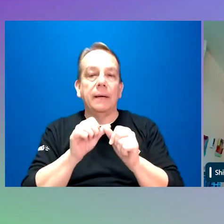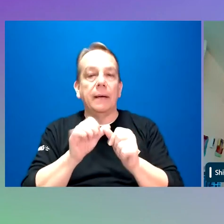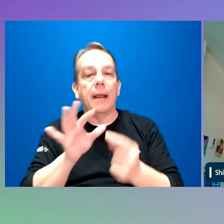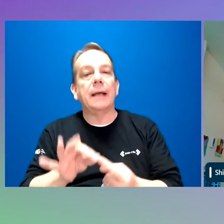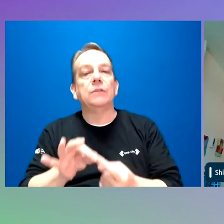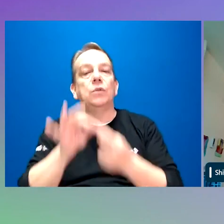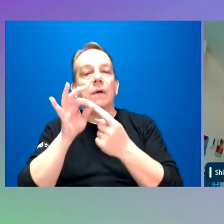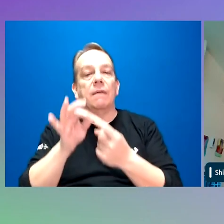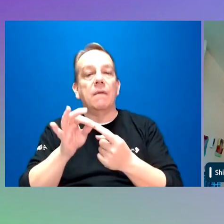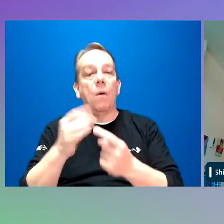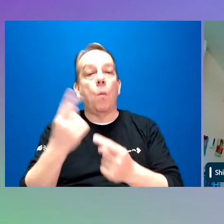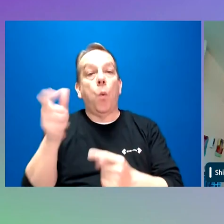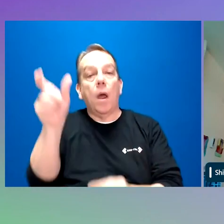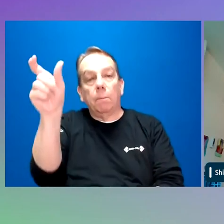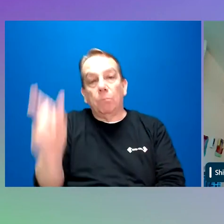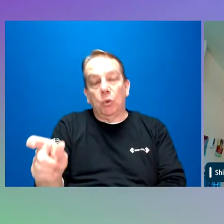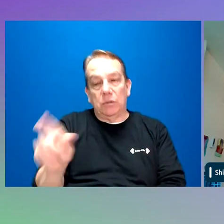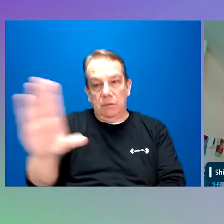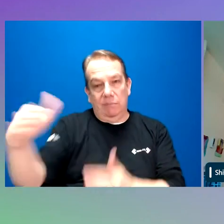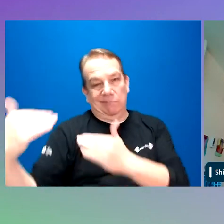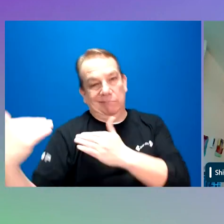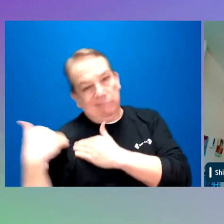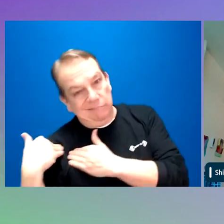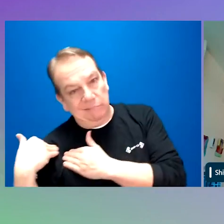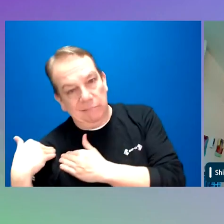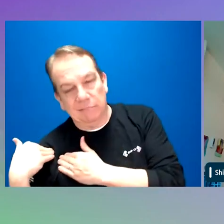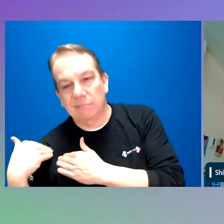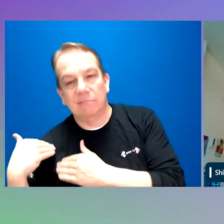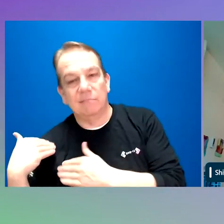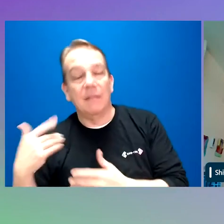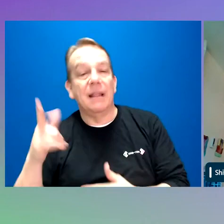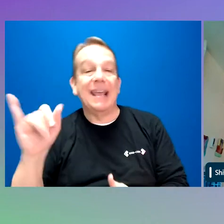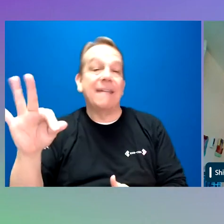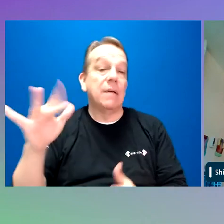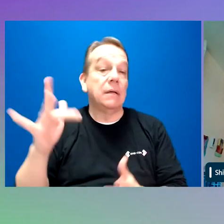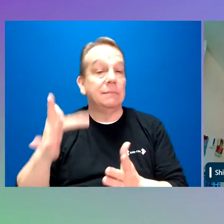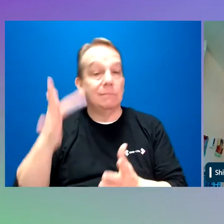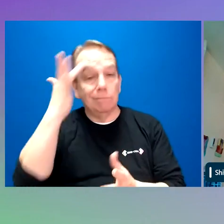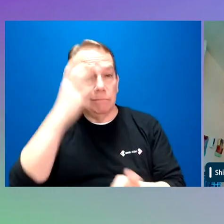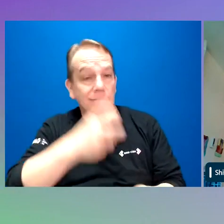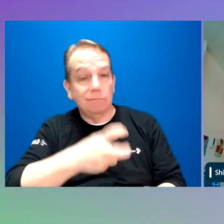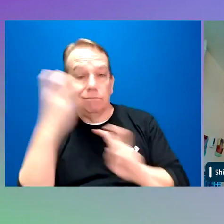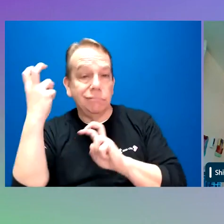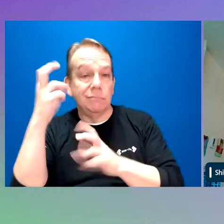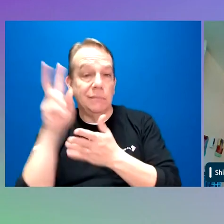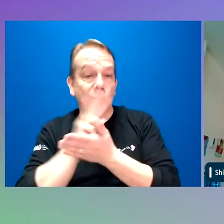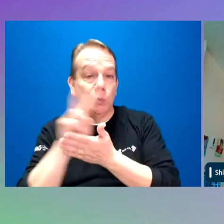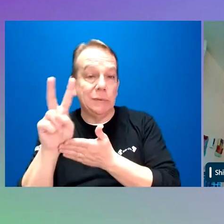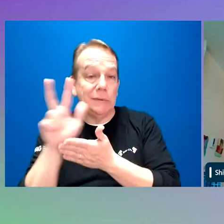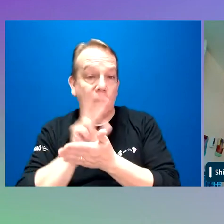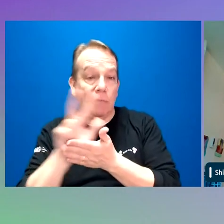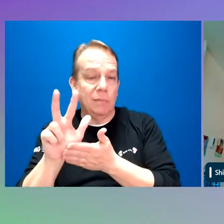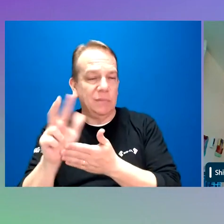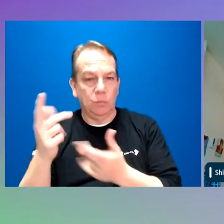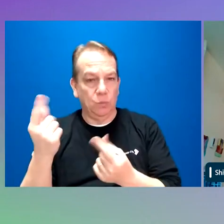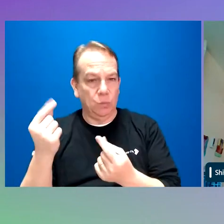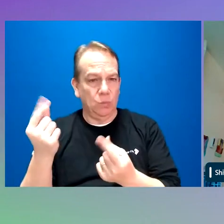person, but if that person is out sick for six weeks or two